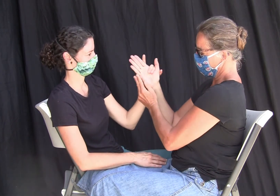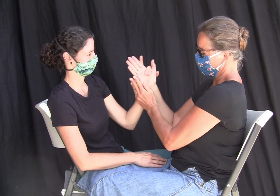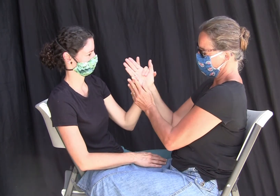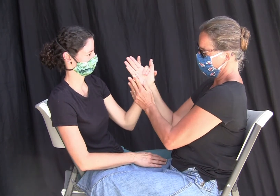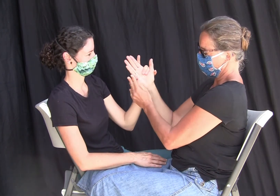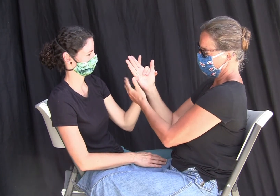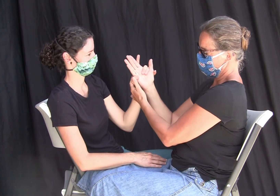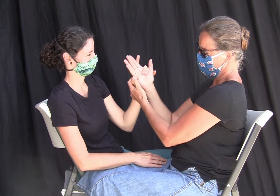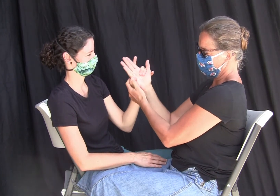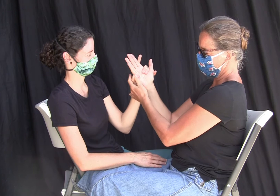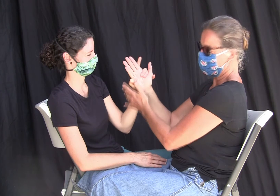Like this.